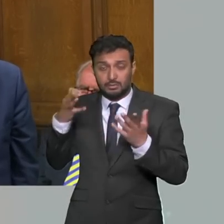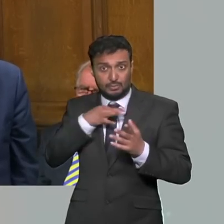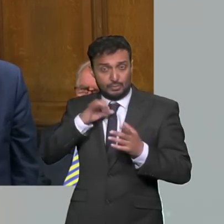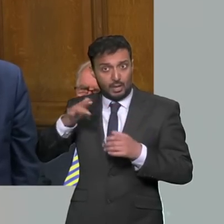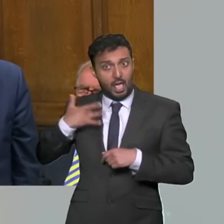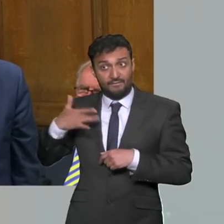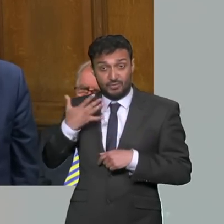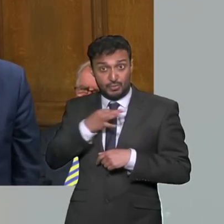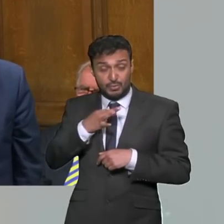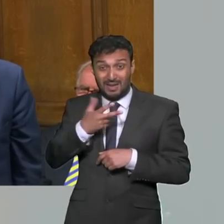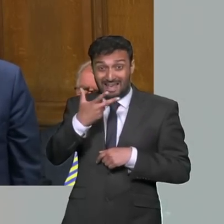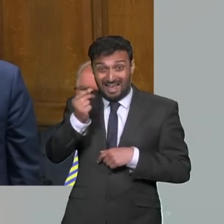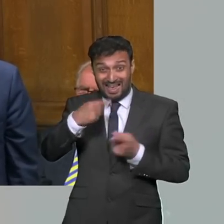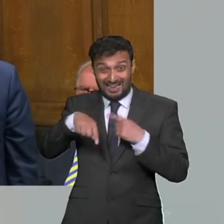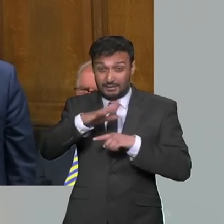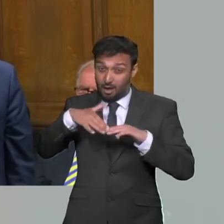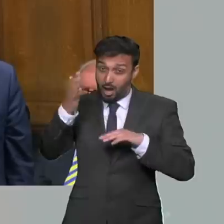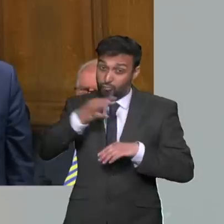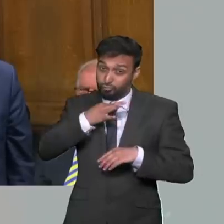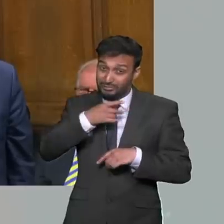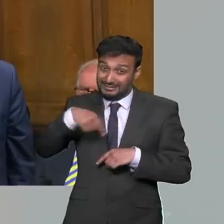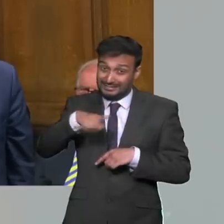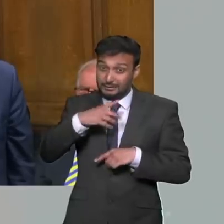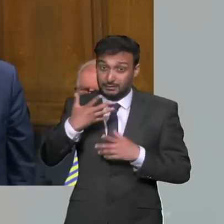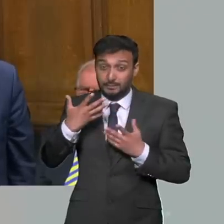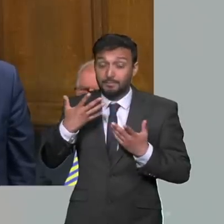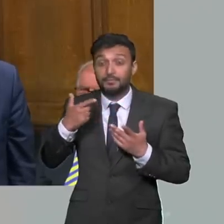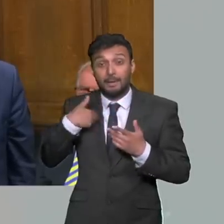I had a positive meeting with the refugee Minister, Lord Harrington, last week, but